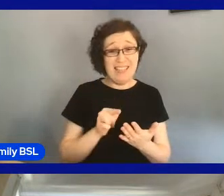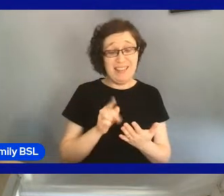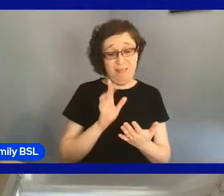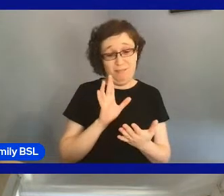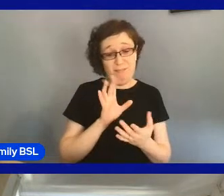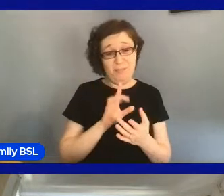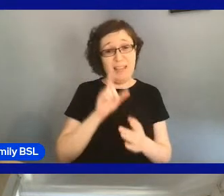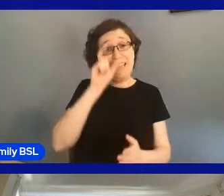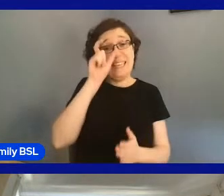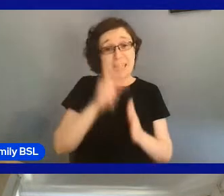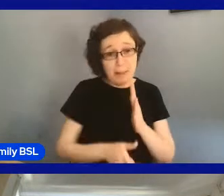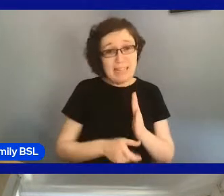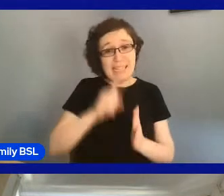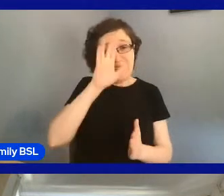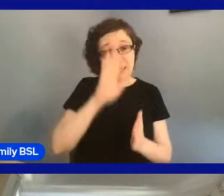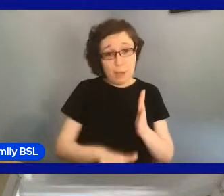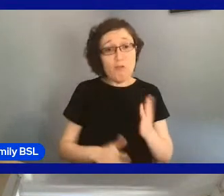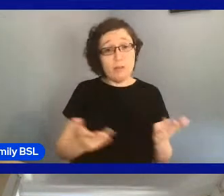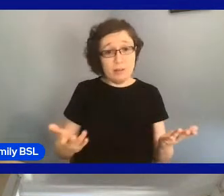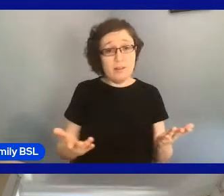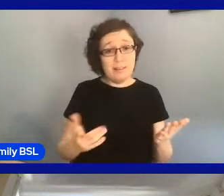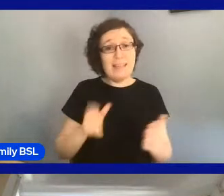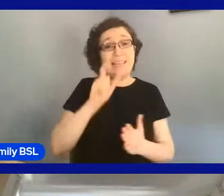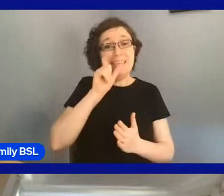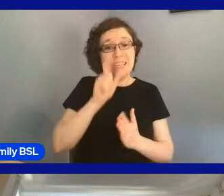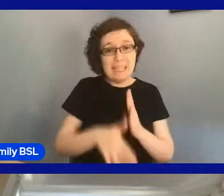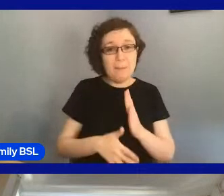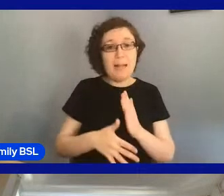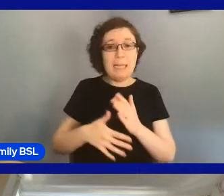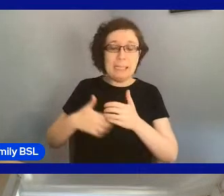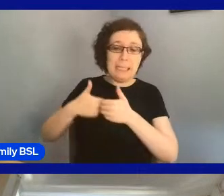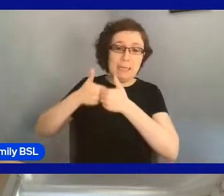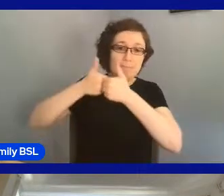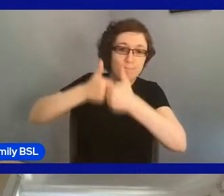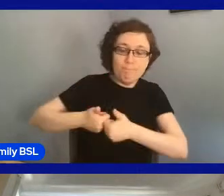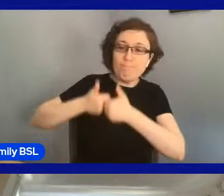I think we need to not just stick to digital, relying on digital mapping.